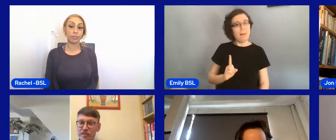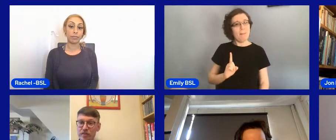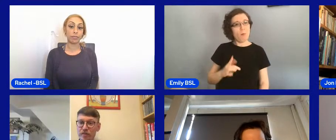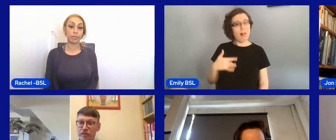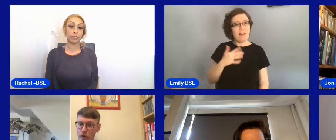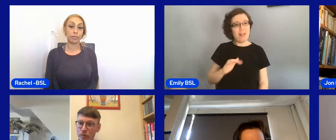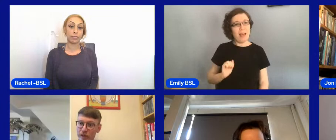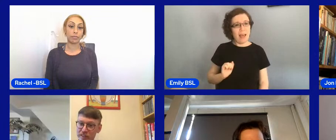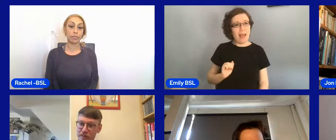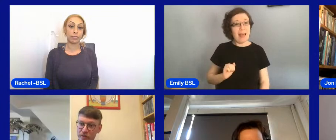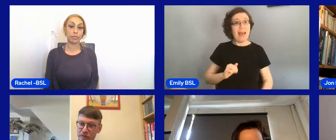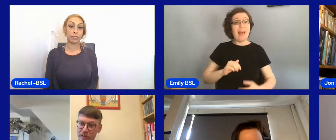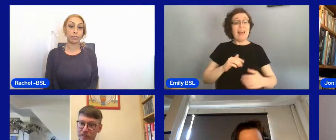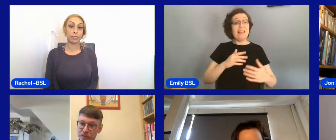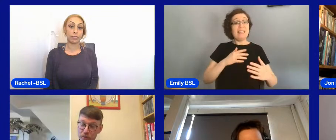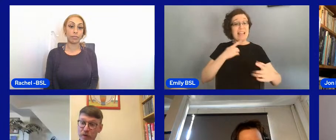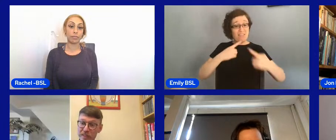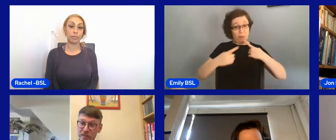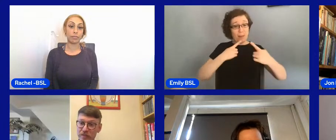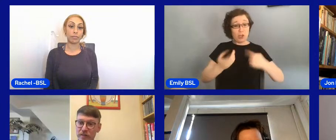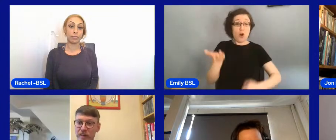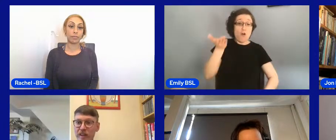As opposed to